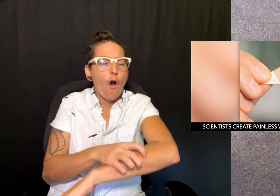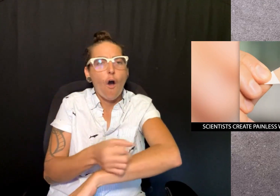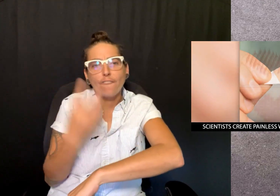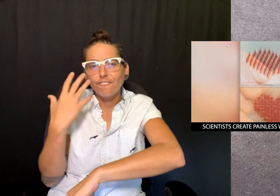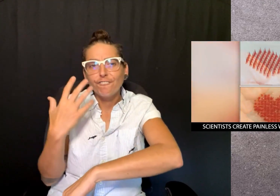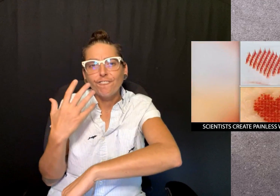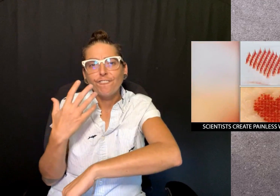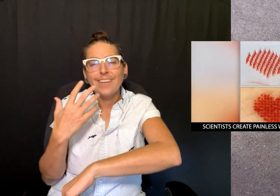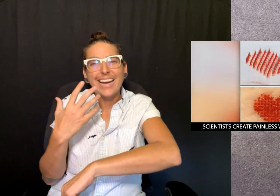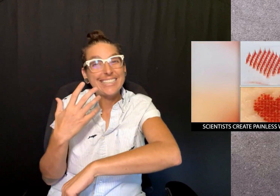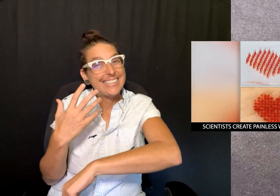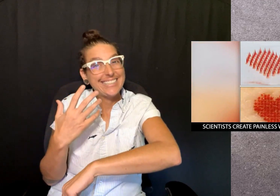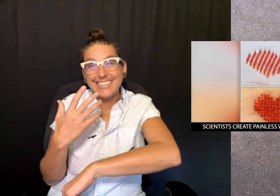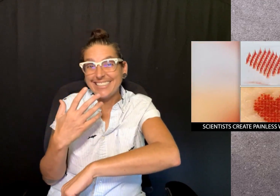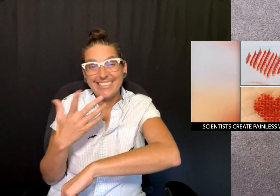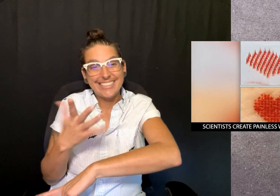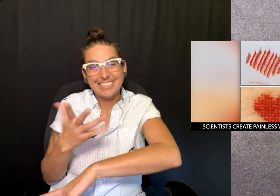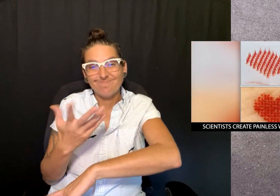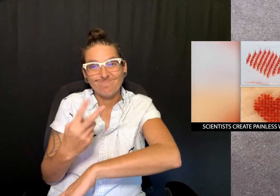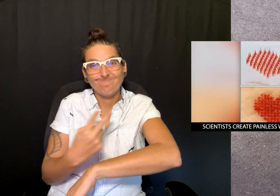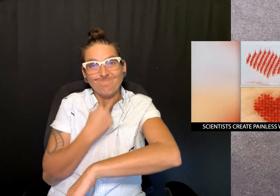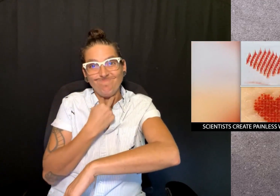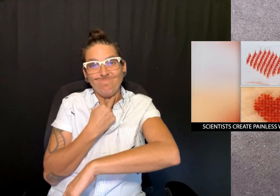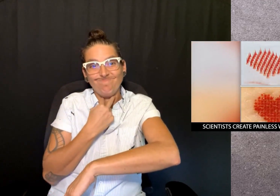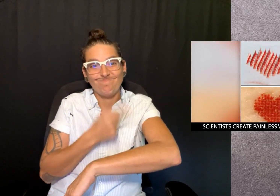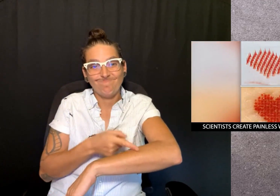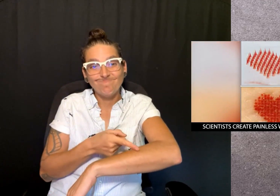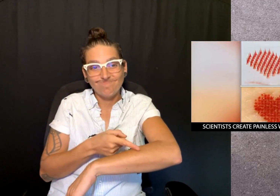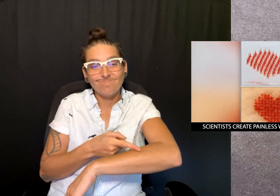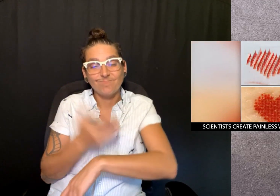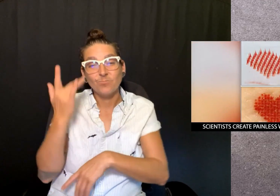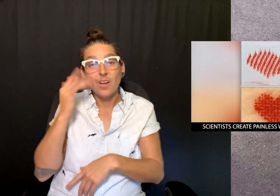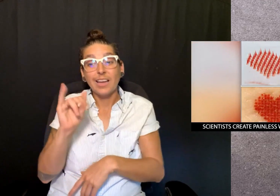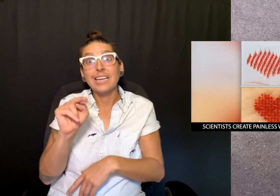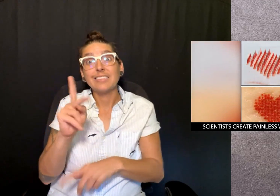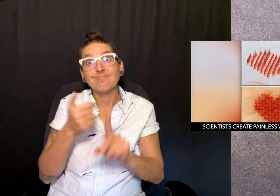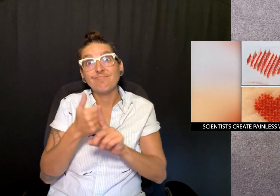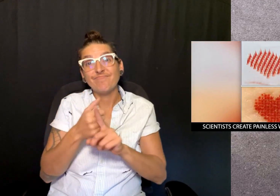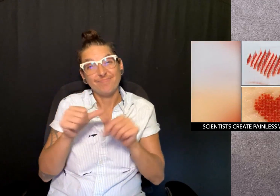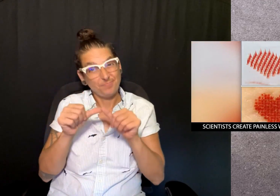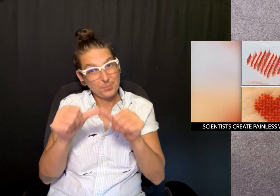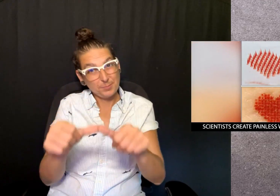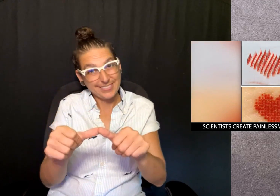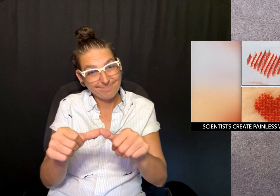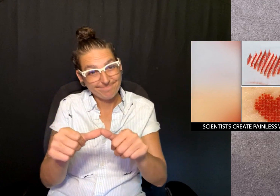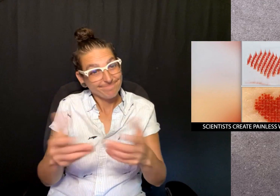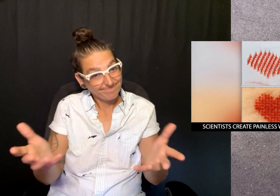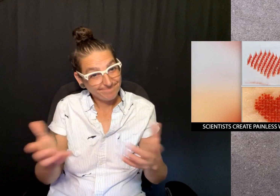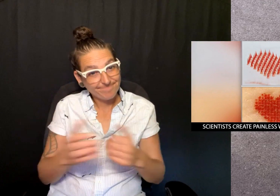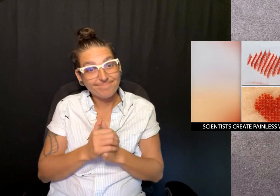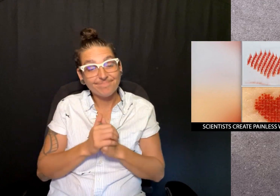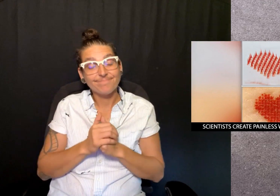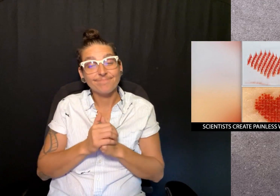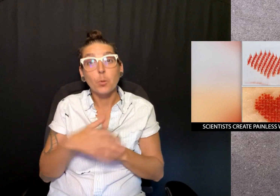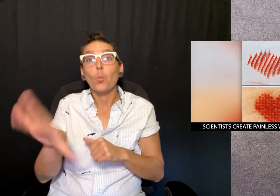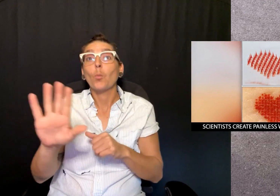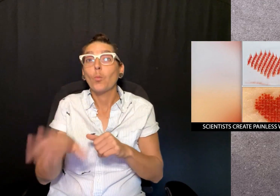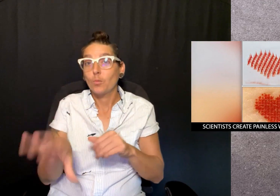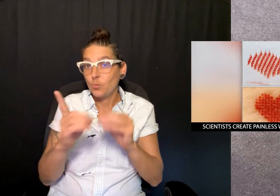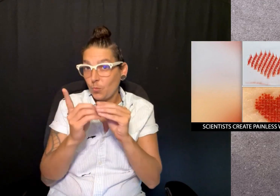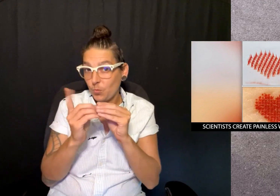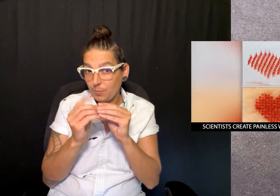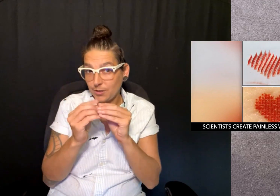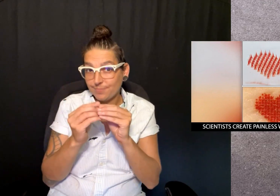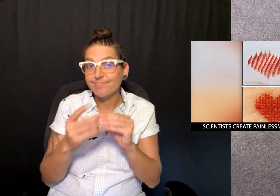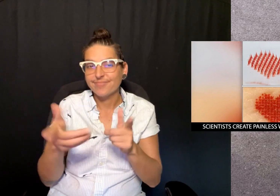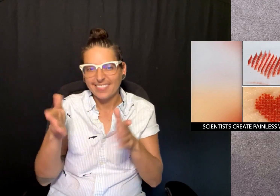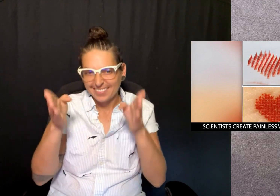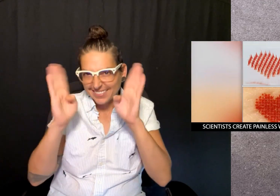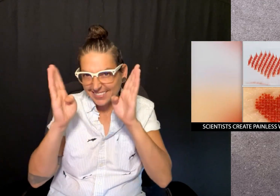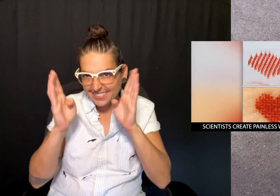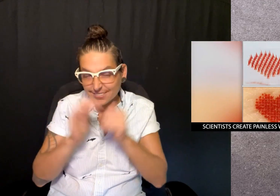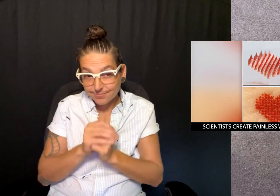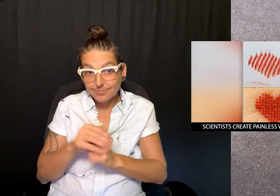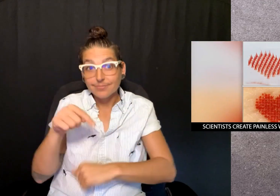you're still stuck with the tattoo the ink is permanent oh and listen to this the patches